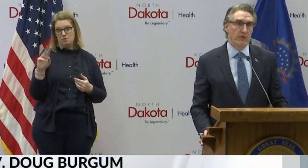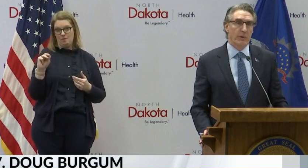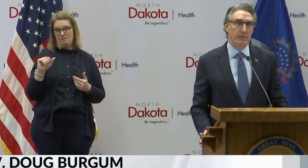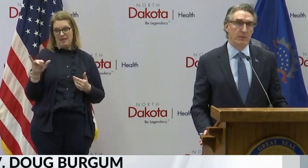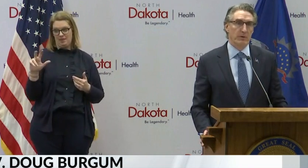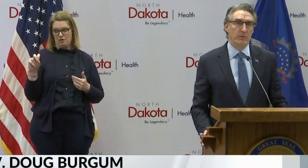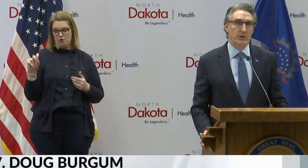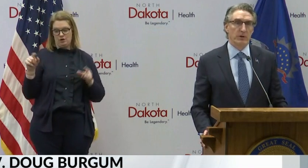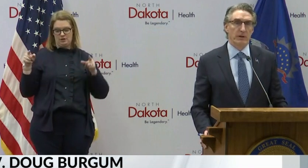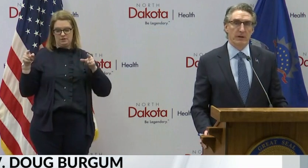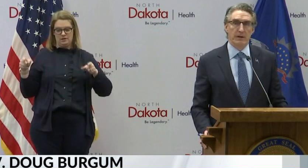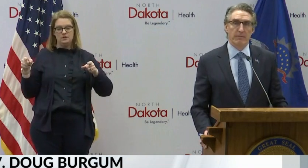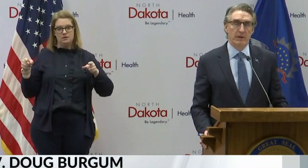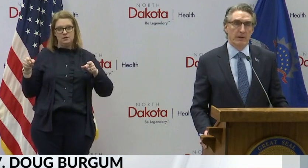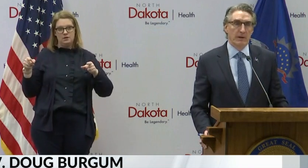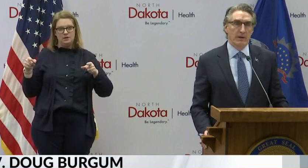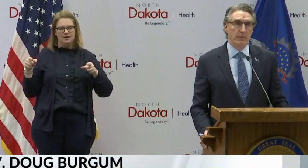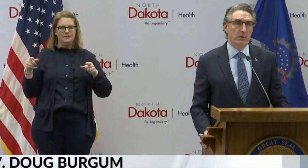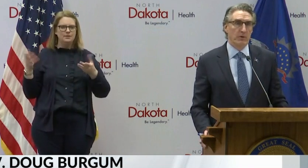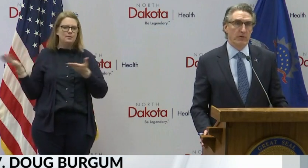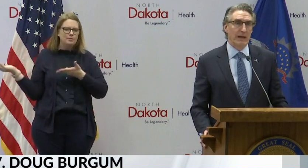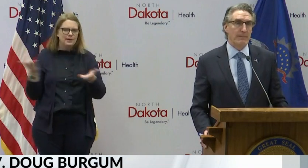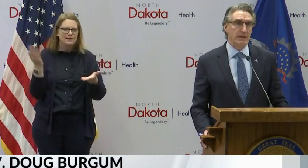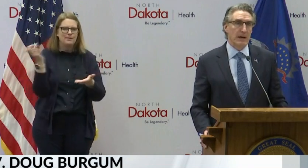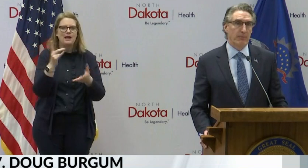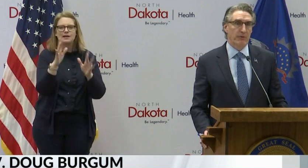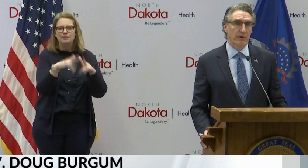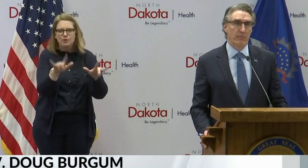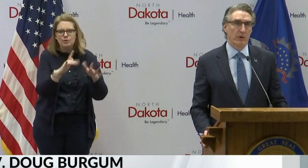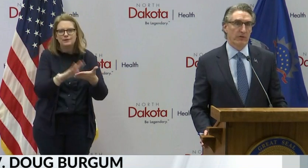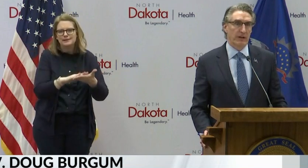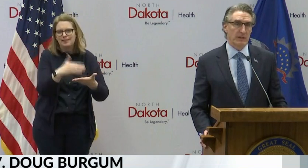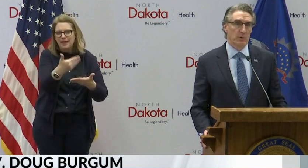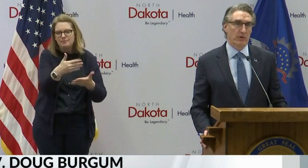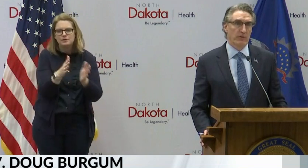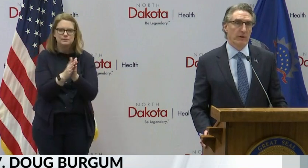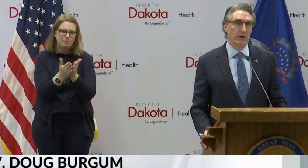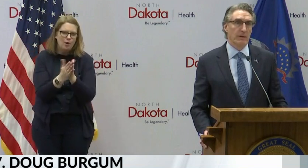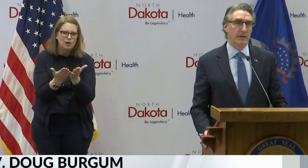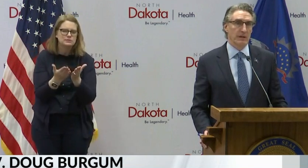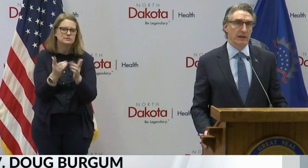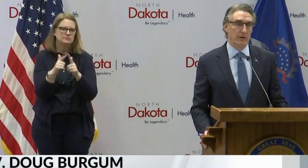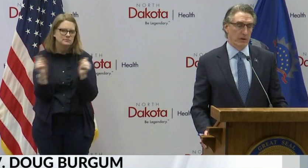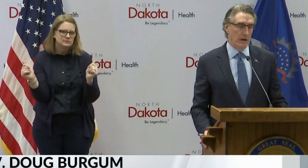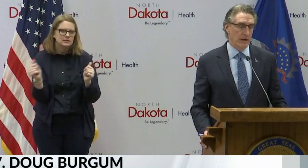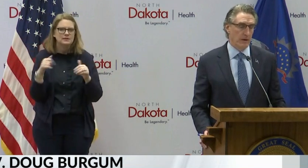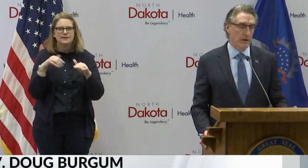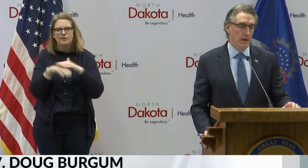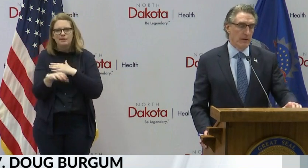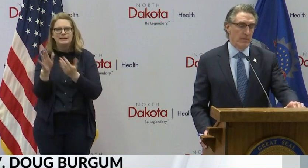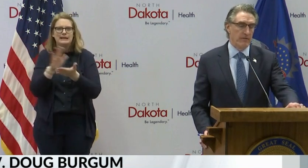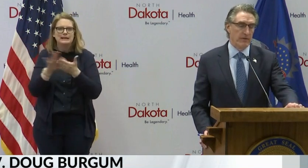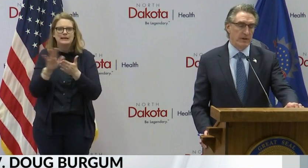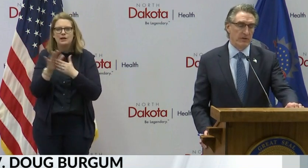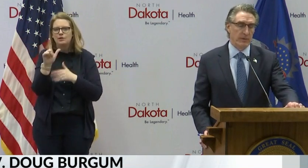EXTRA EMPHASIS ON THE LAST PIECE THAT THE SUPERINTENDENT COVERED, THE MAY 15th-30th, THIS MIGHT BE